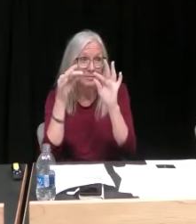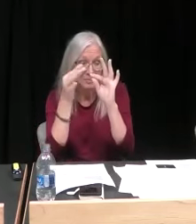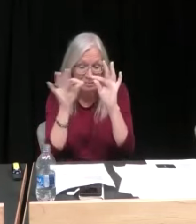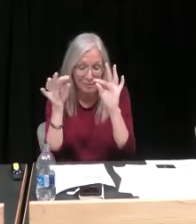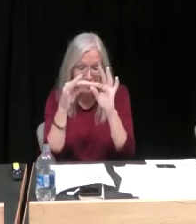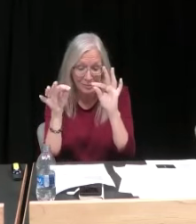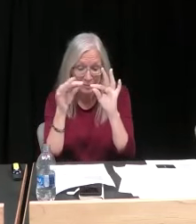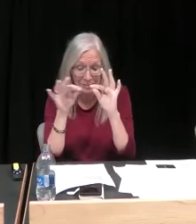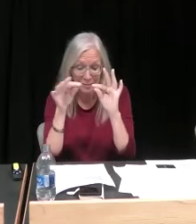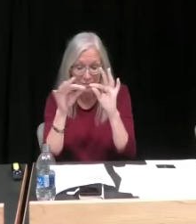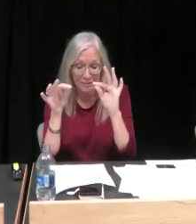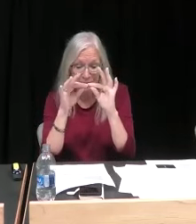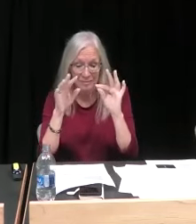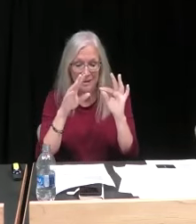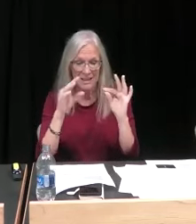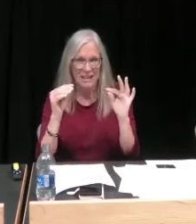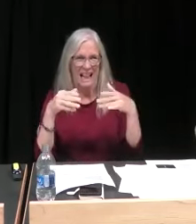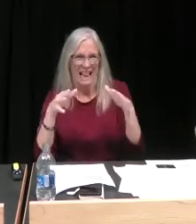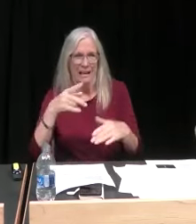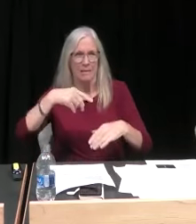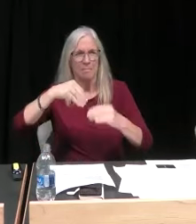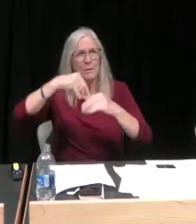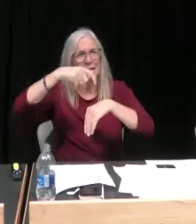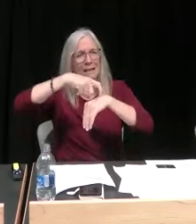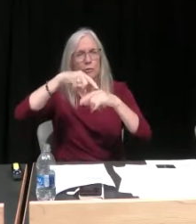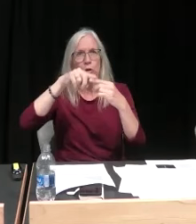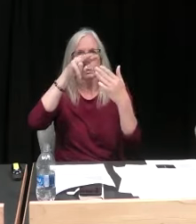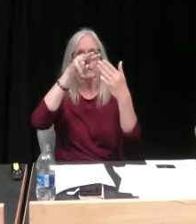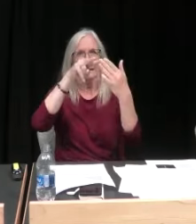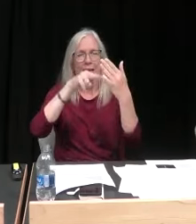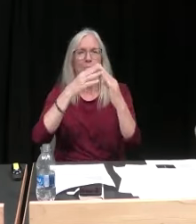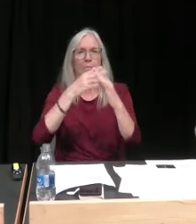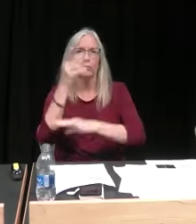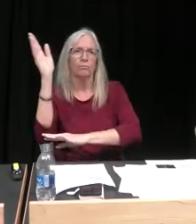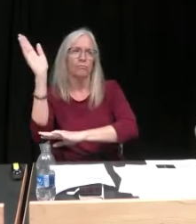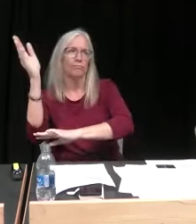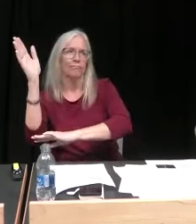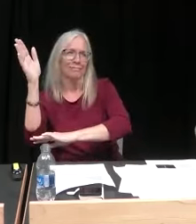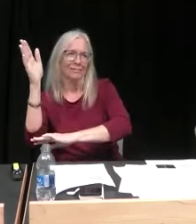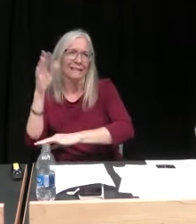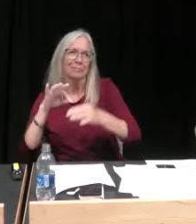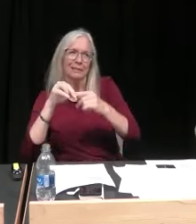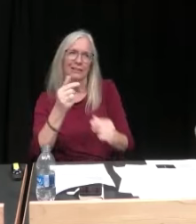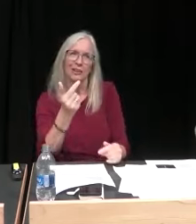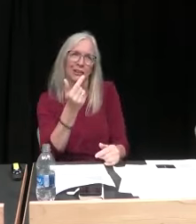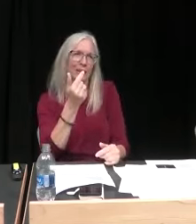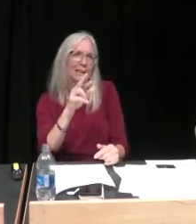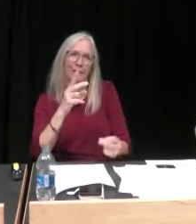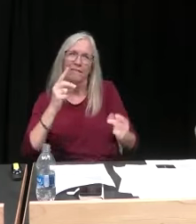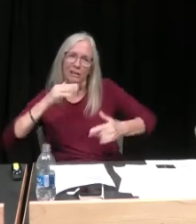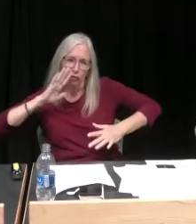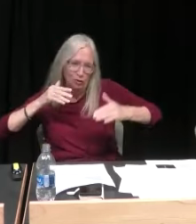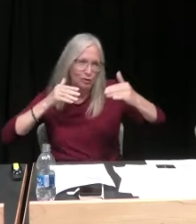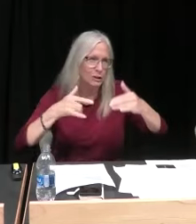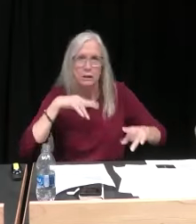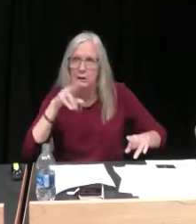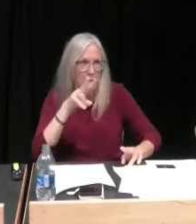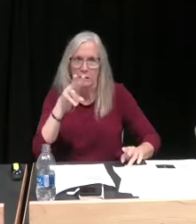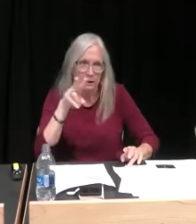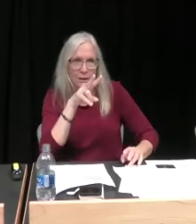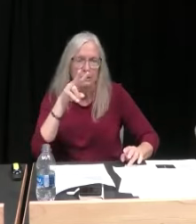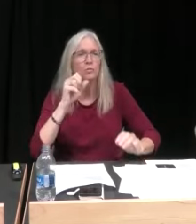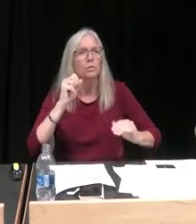things presented um are accessible so let your audience have time to take in that information